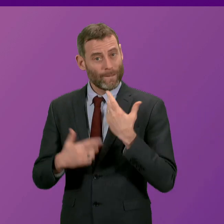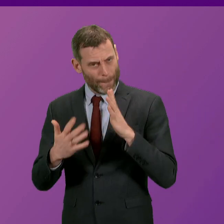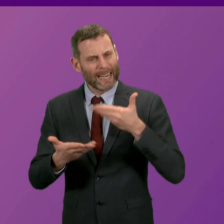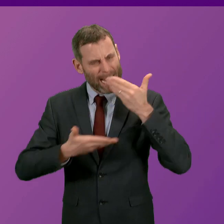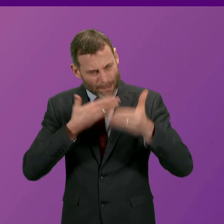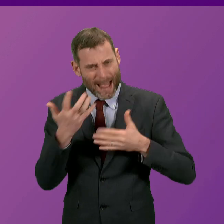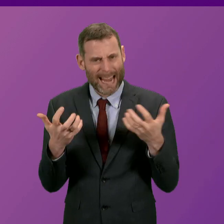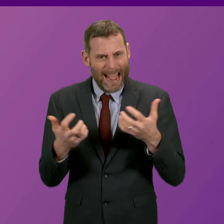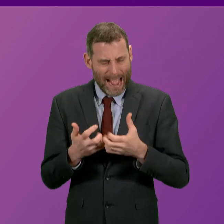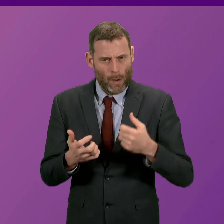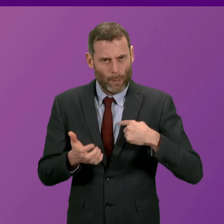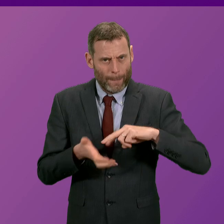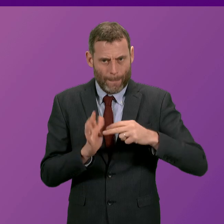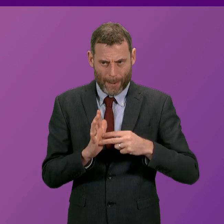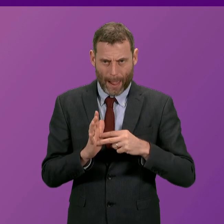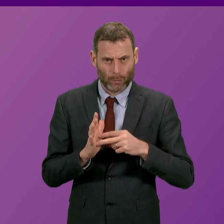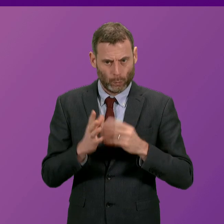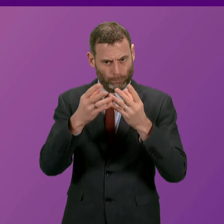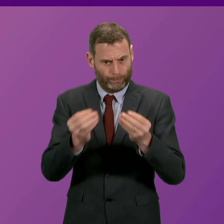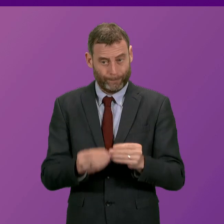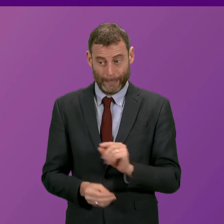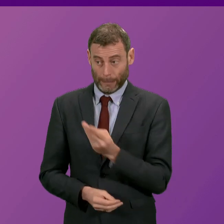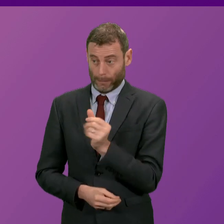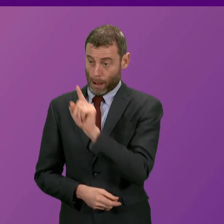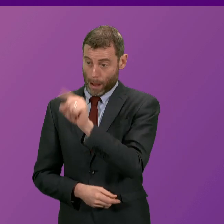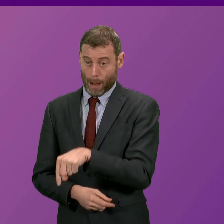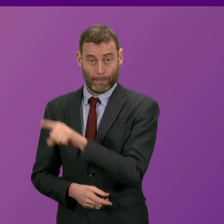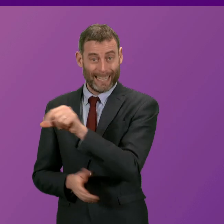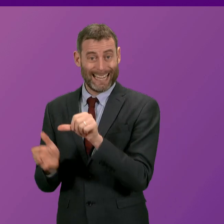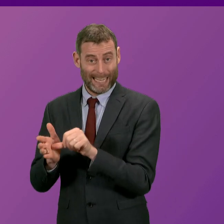set out in the budget a number of steps that will address some of the issues with access